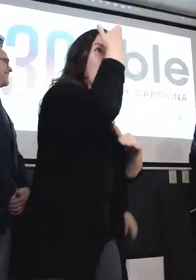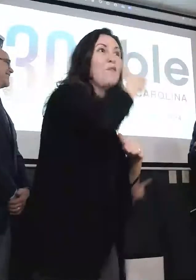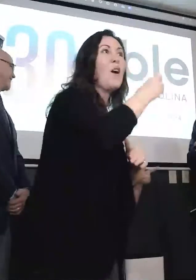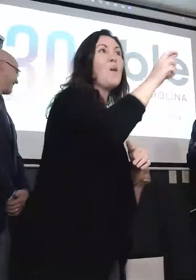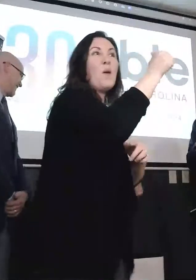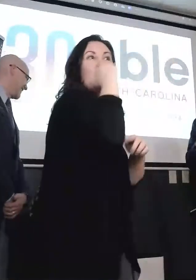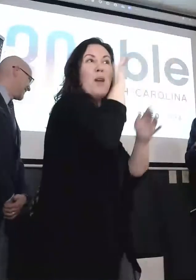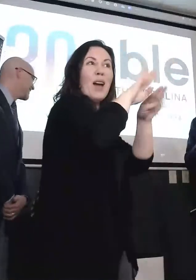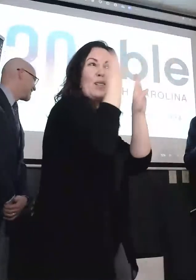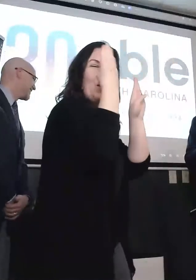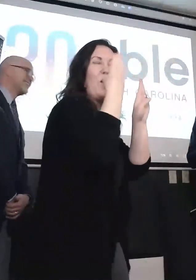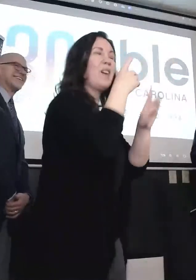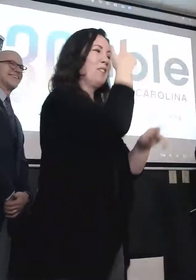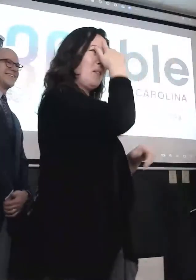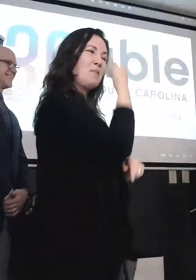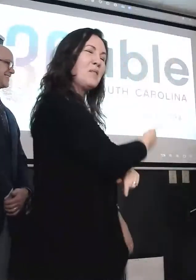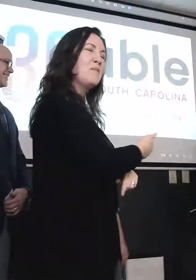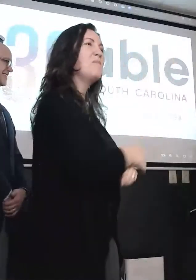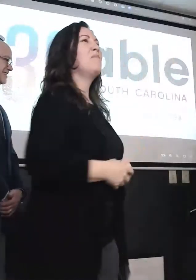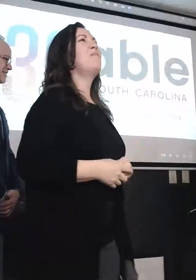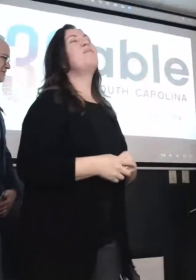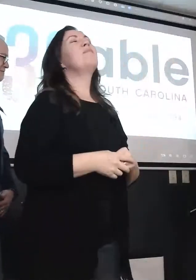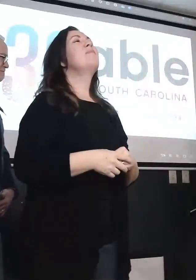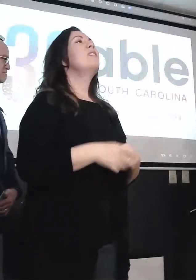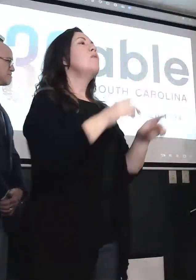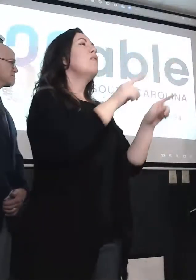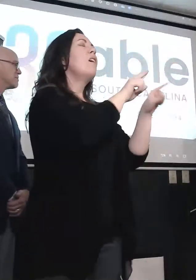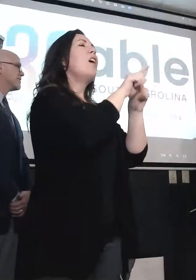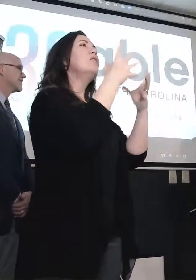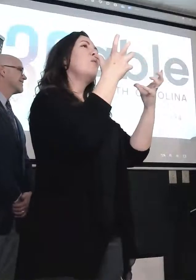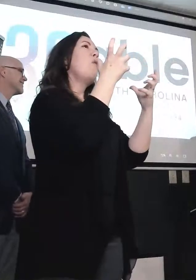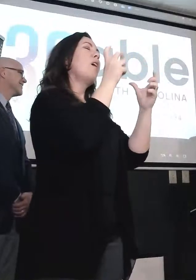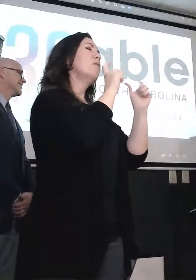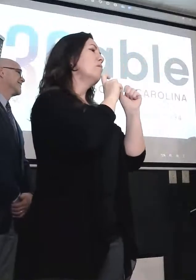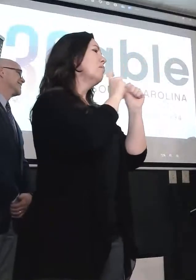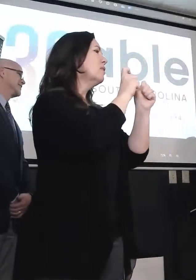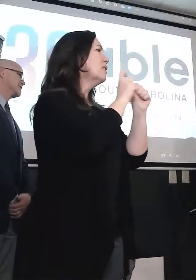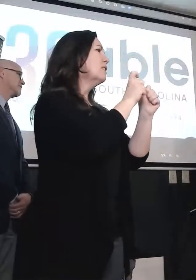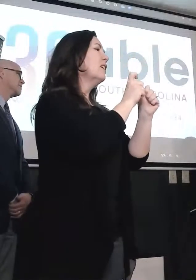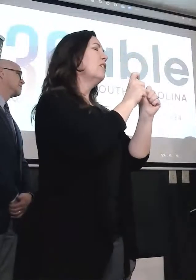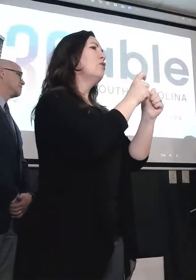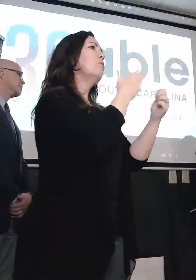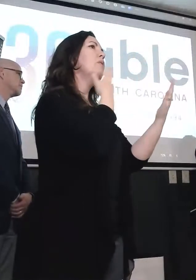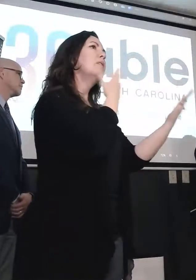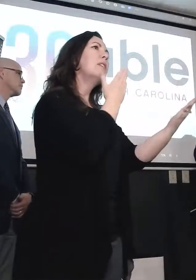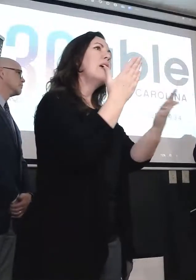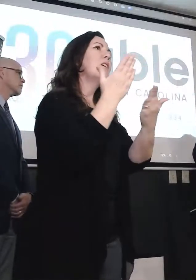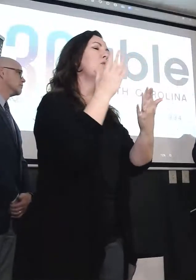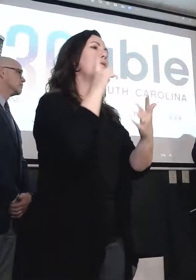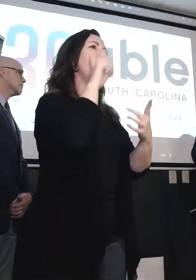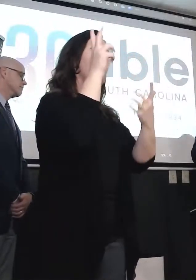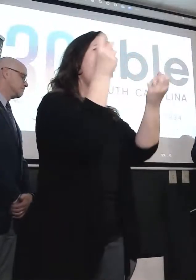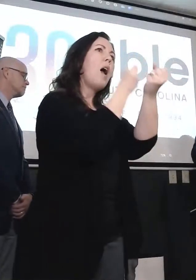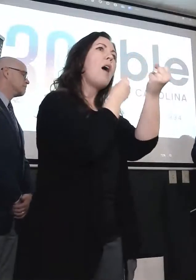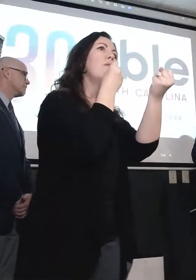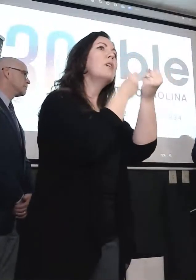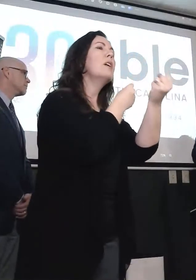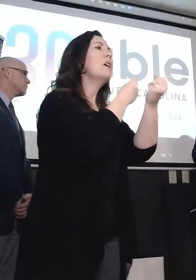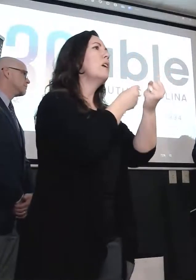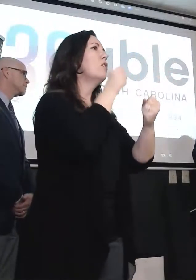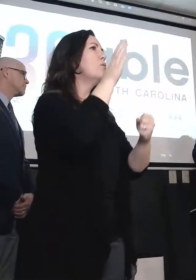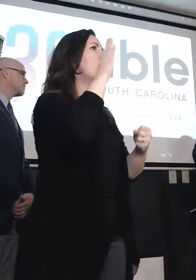use. But also just want to continue to to thank y'all for your advocacy and your future plans